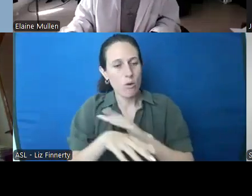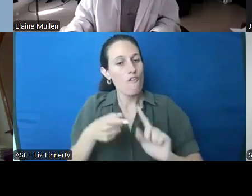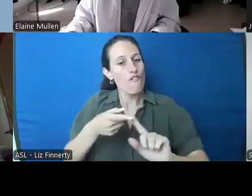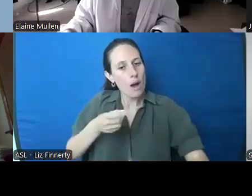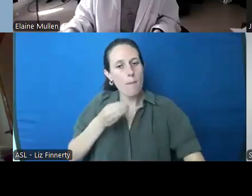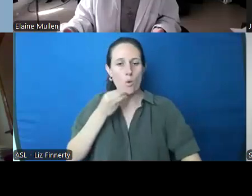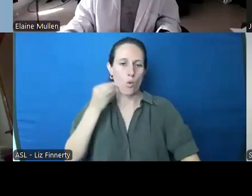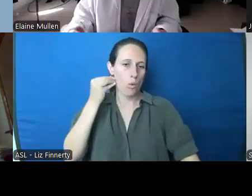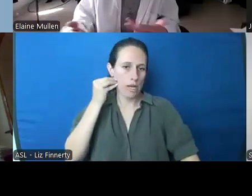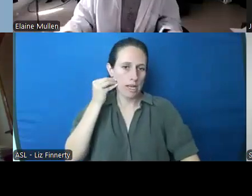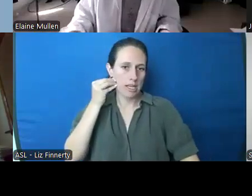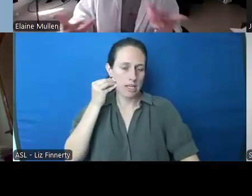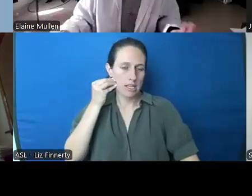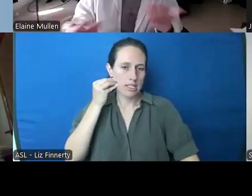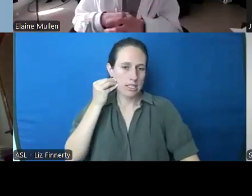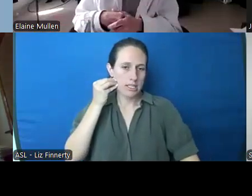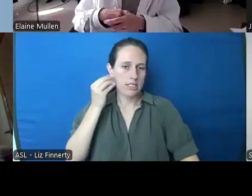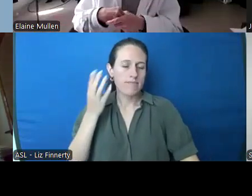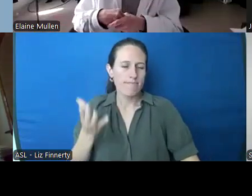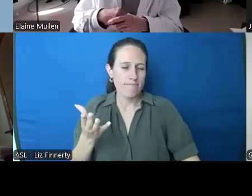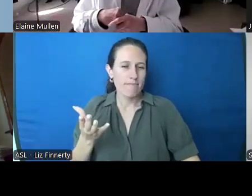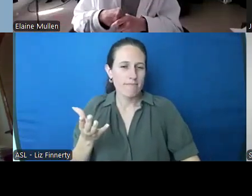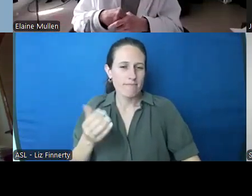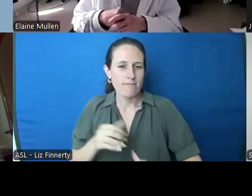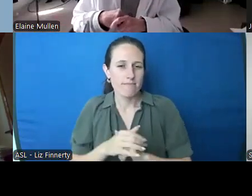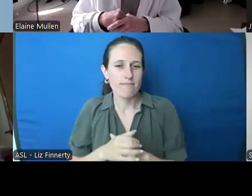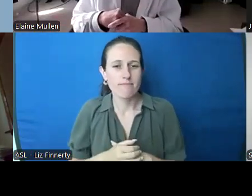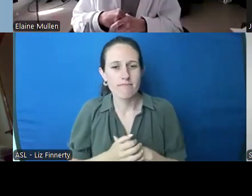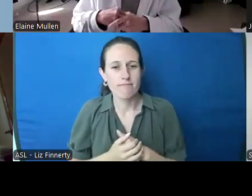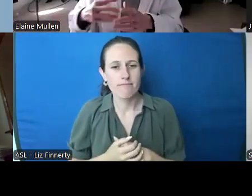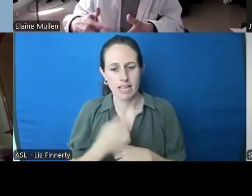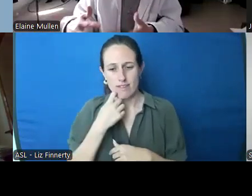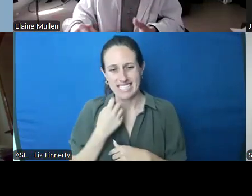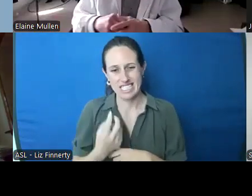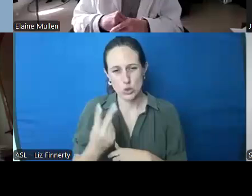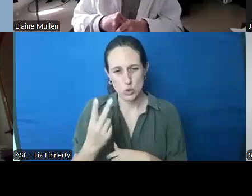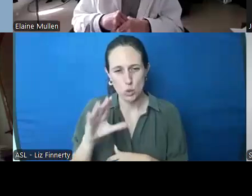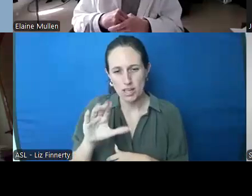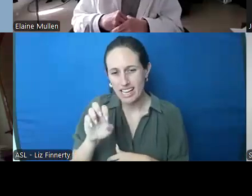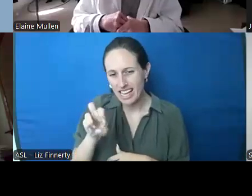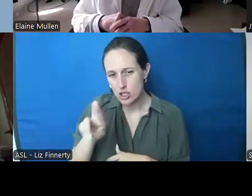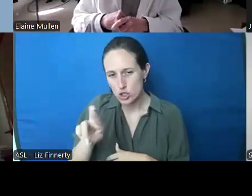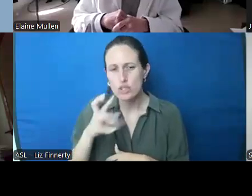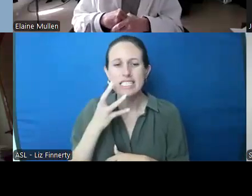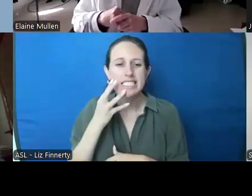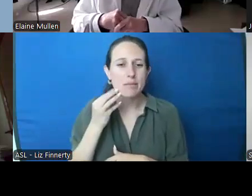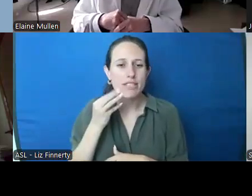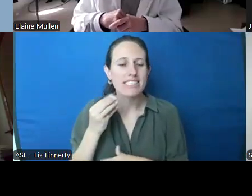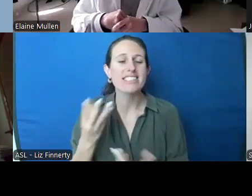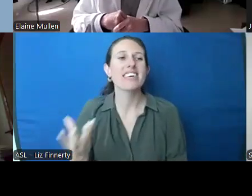from home, because more and more due to my last two conditions that required getting out and